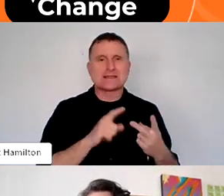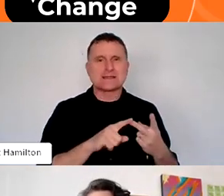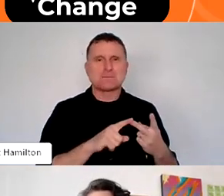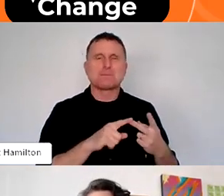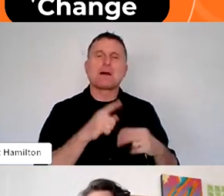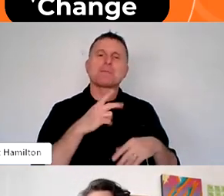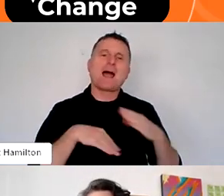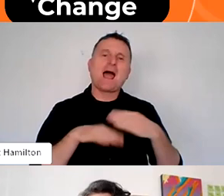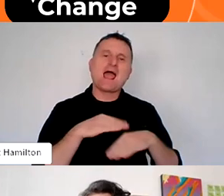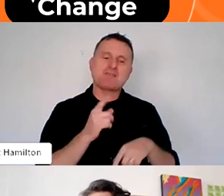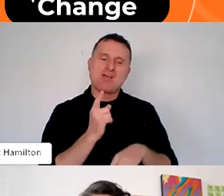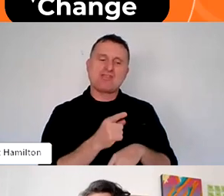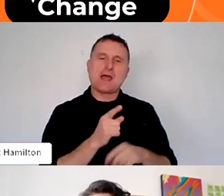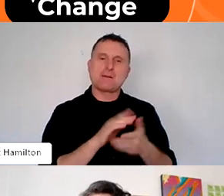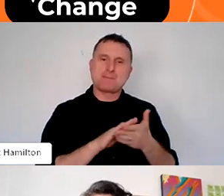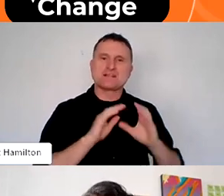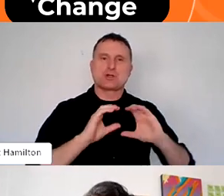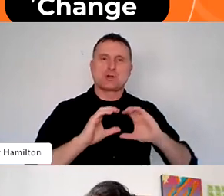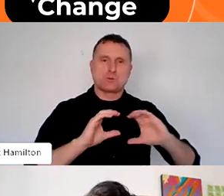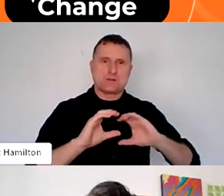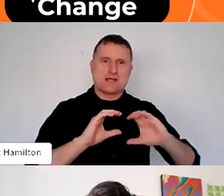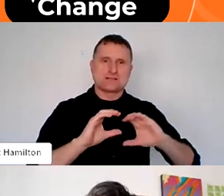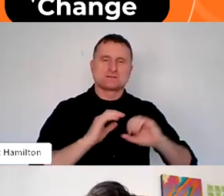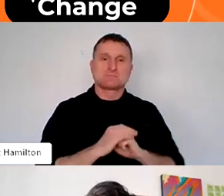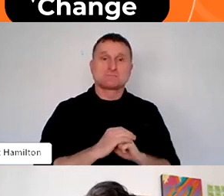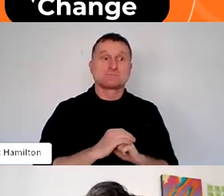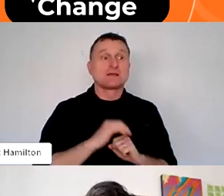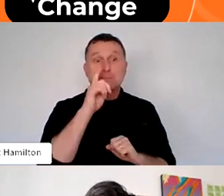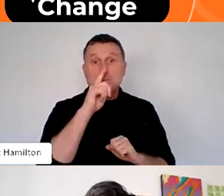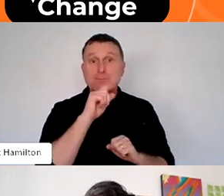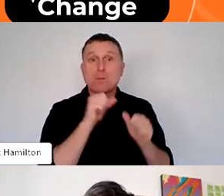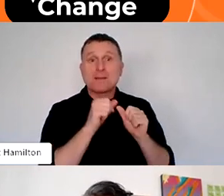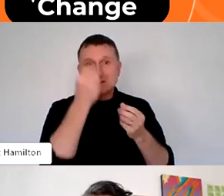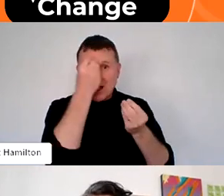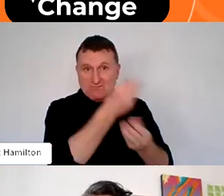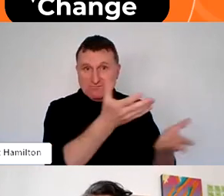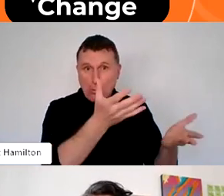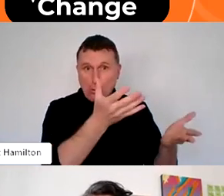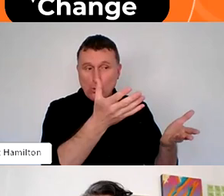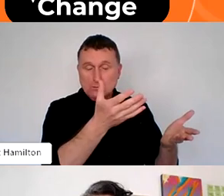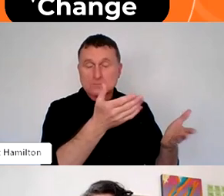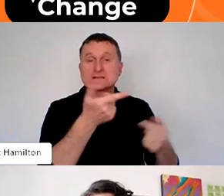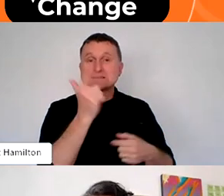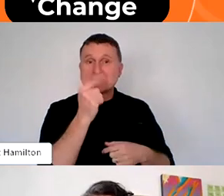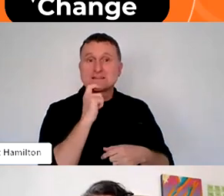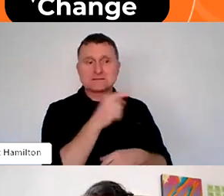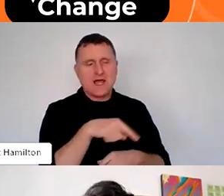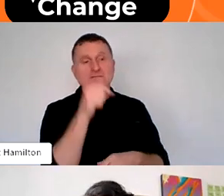And if people are better informed, we are less likely to have those kinds of suspensions happening. And usually it comes from lack